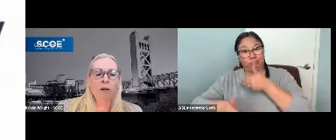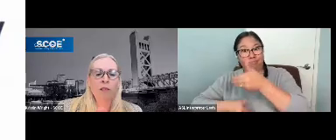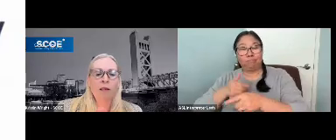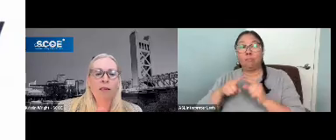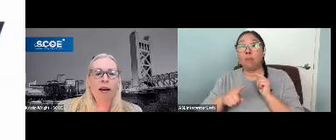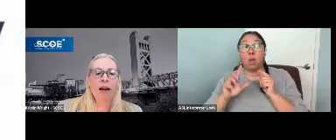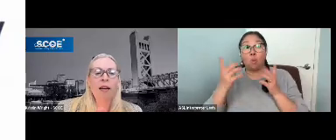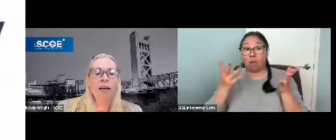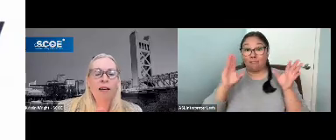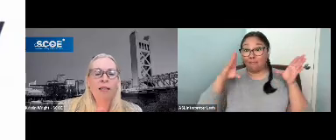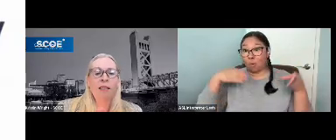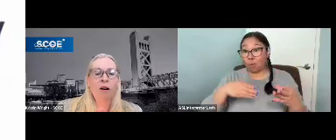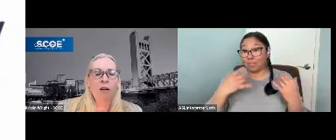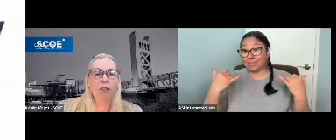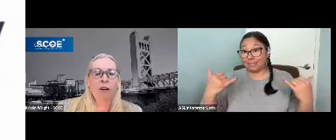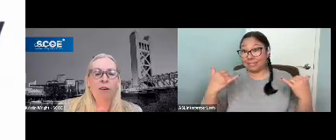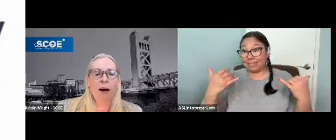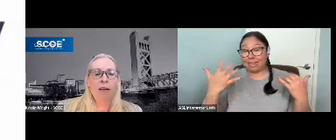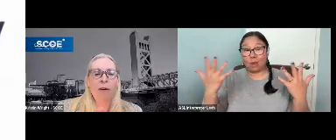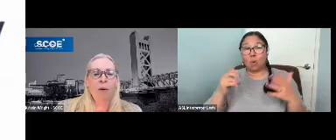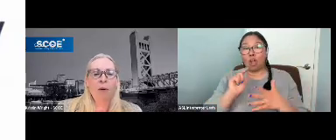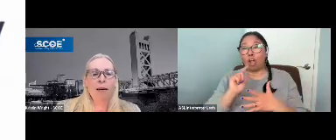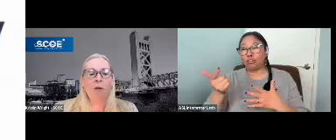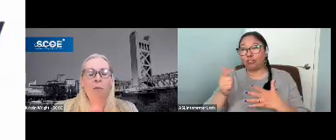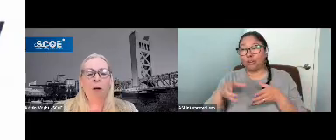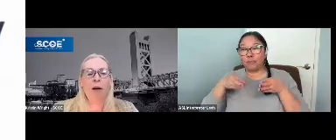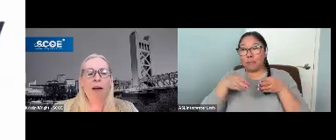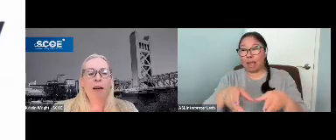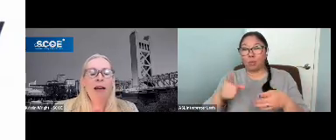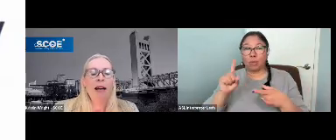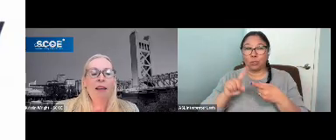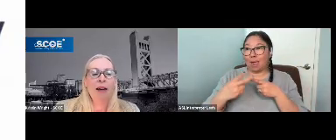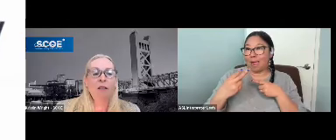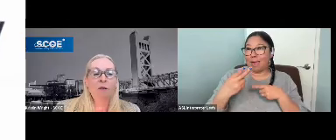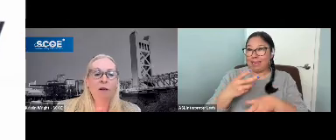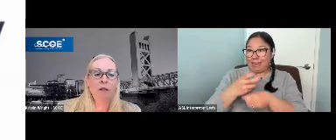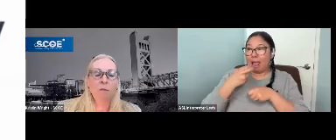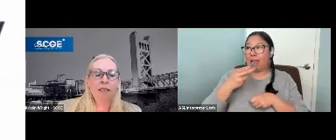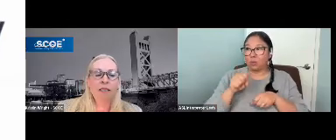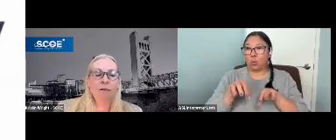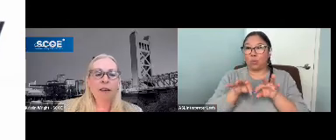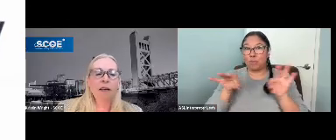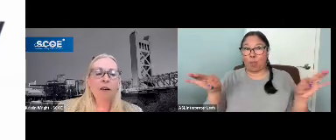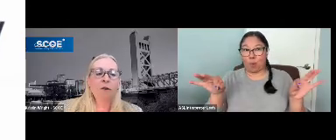going to focus on today is the alternative pathway to a high school diploma. And that's specifically